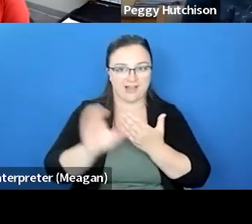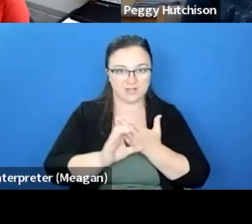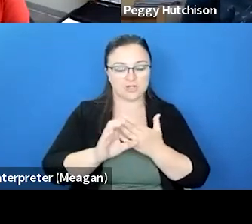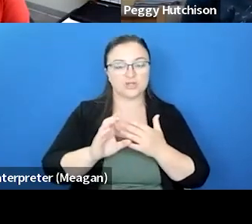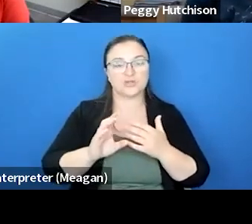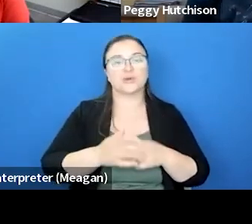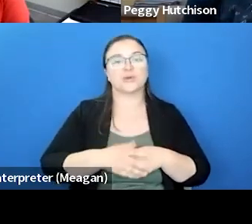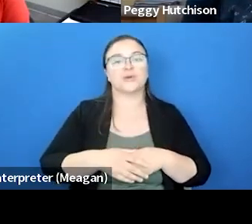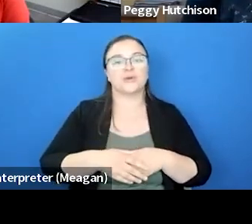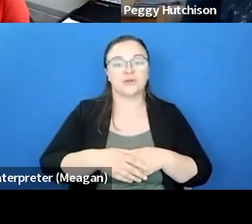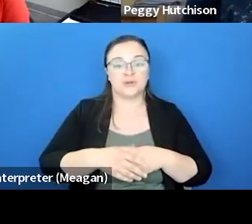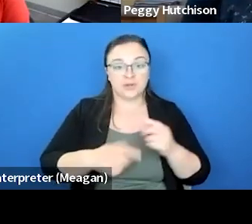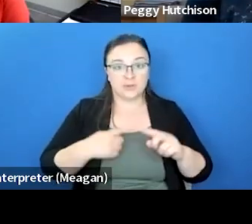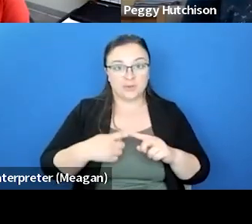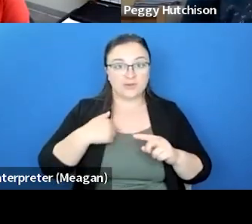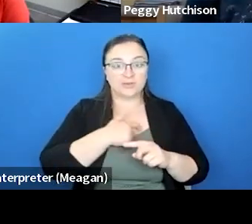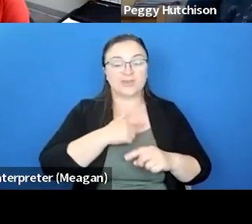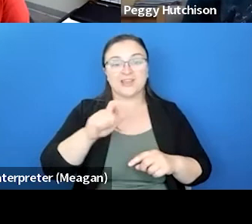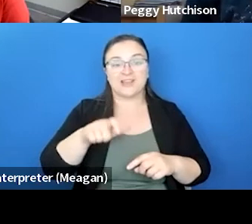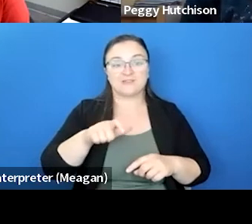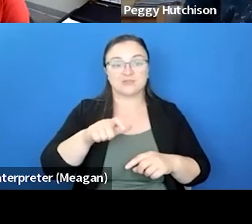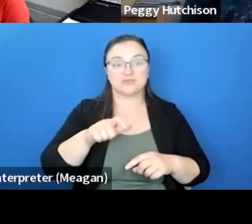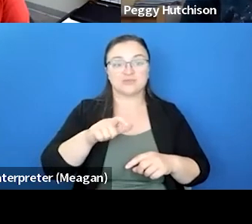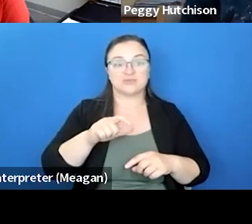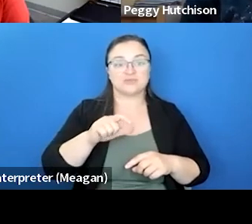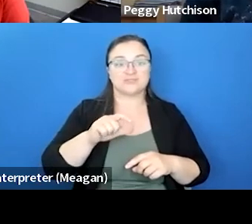so that when we need to schedule an off schedule meeting,